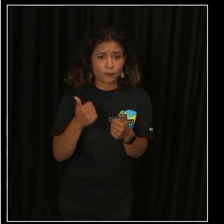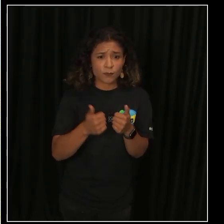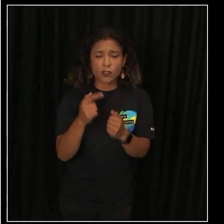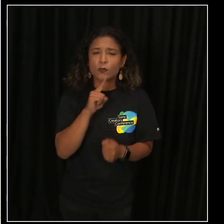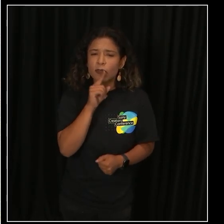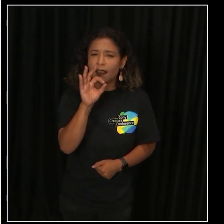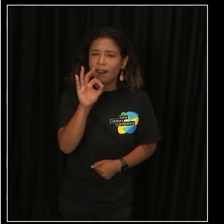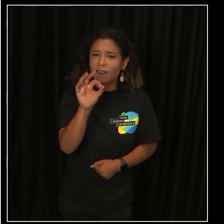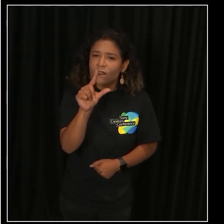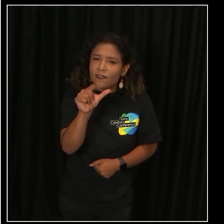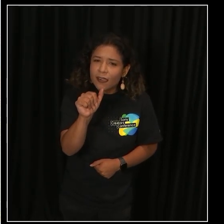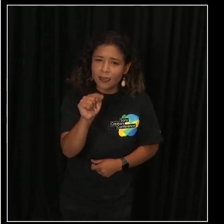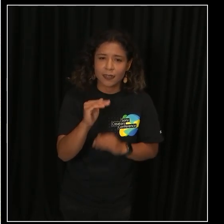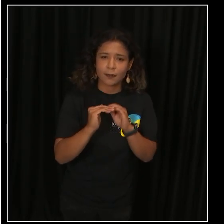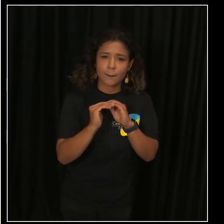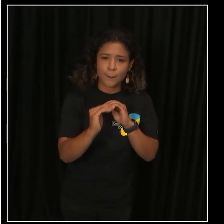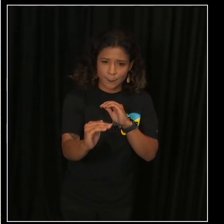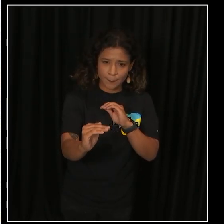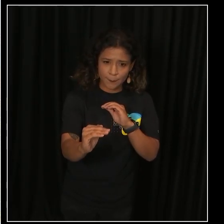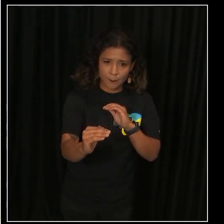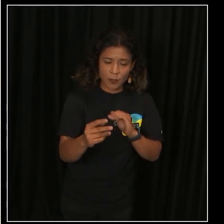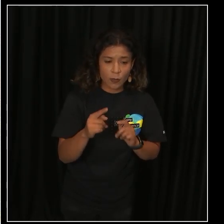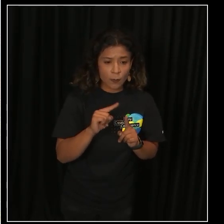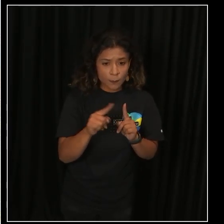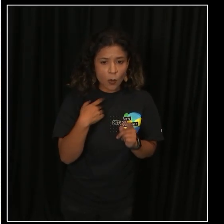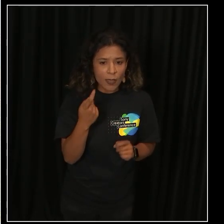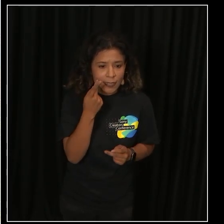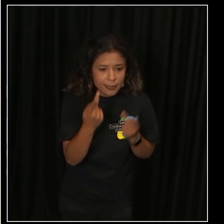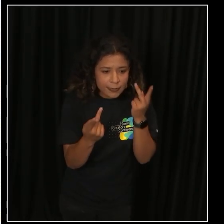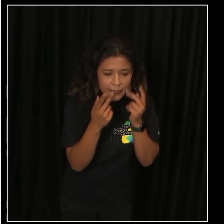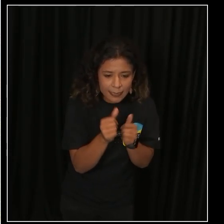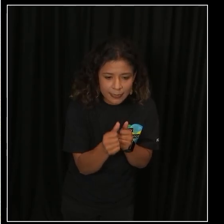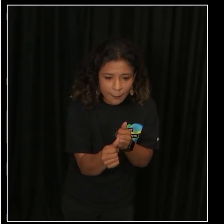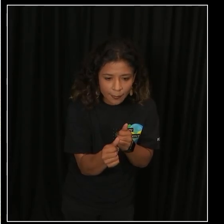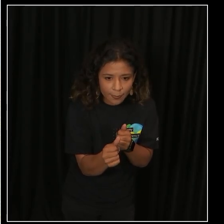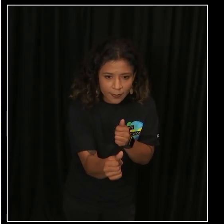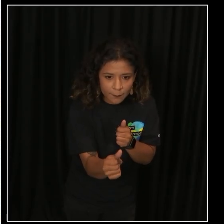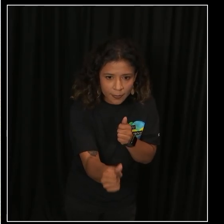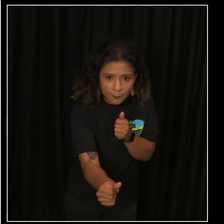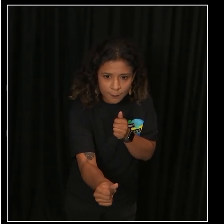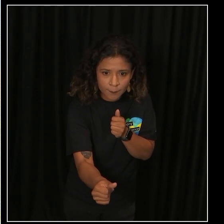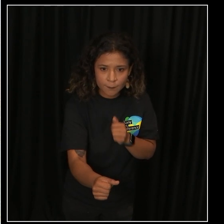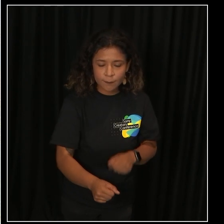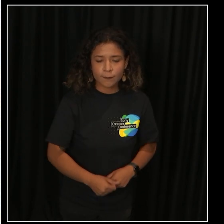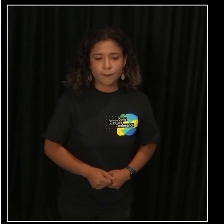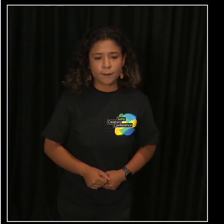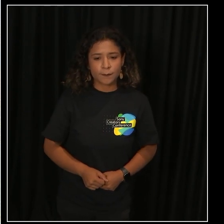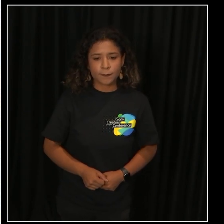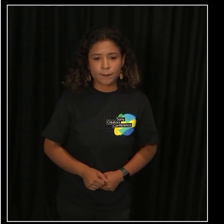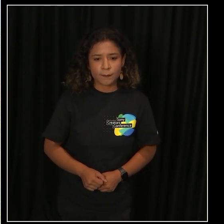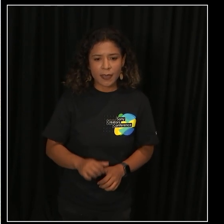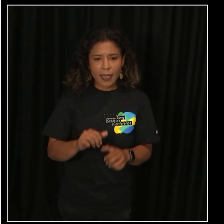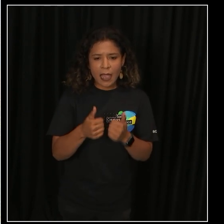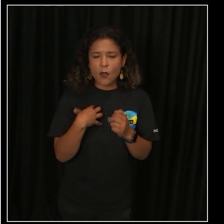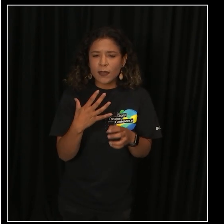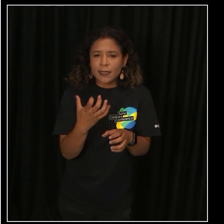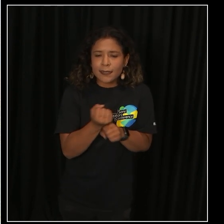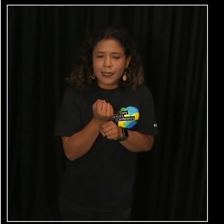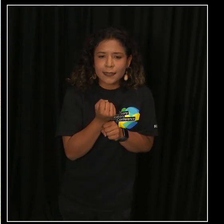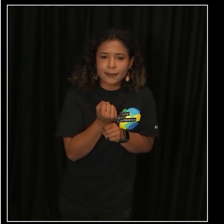And as you can see, there's quite a bit of depth we're capturing out of this. There's very, very little geometry. So how do we extract this micro shadow detail?